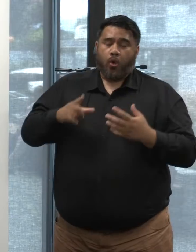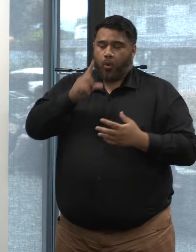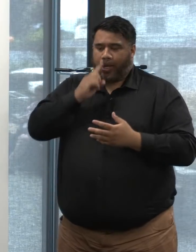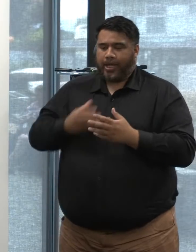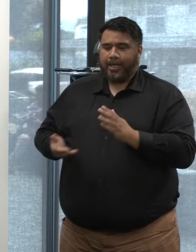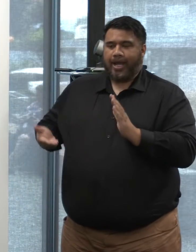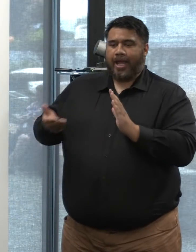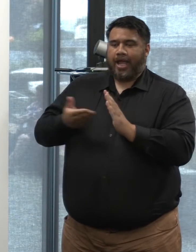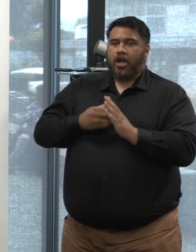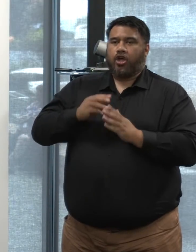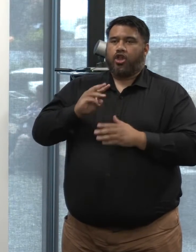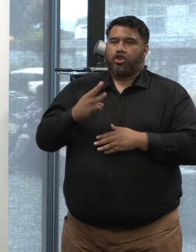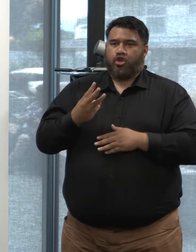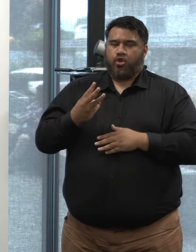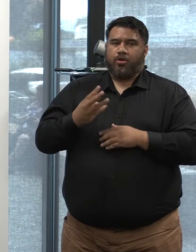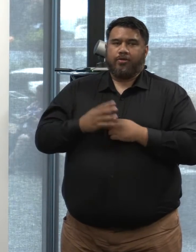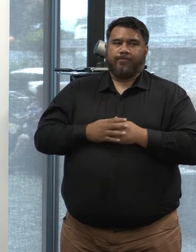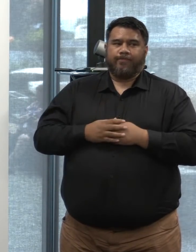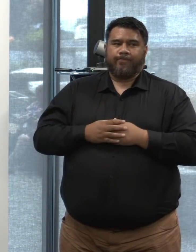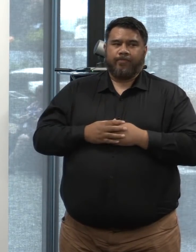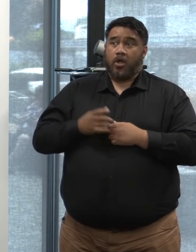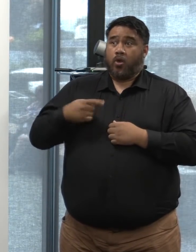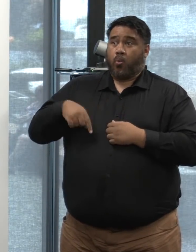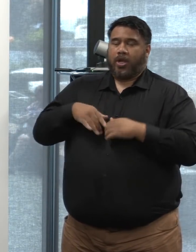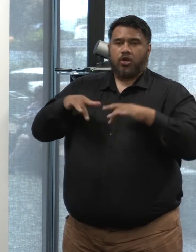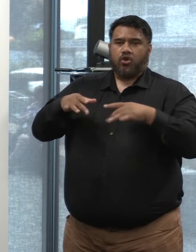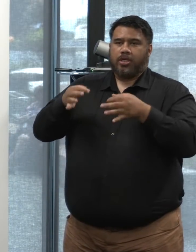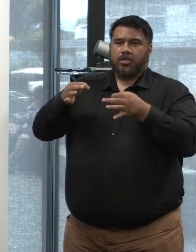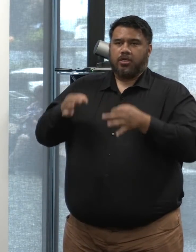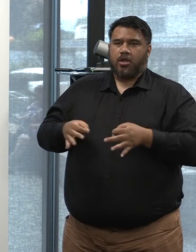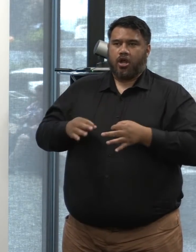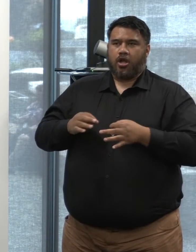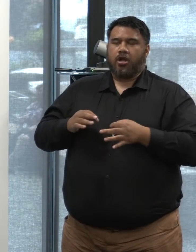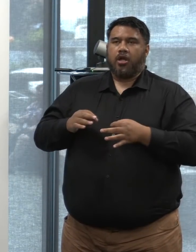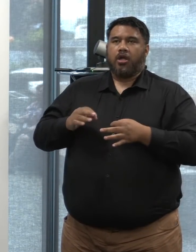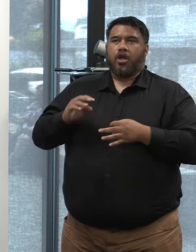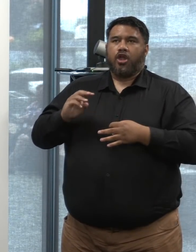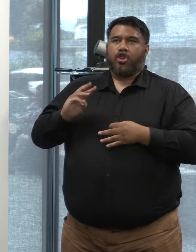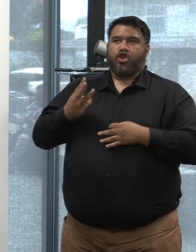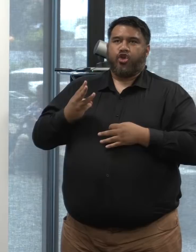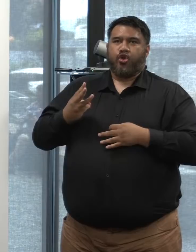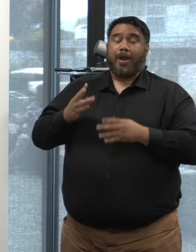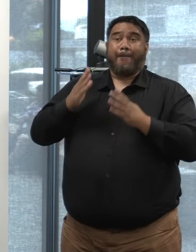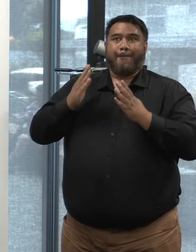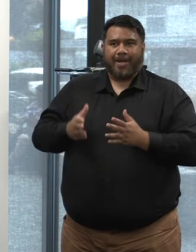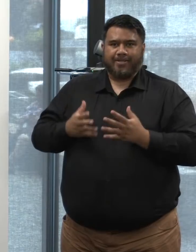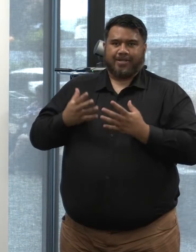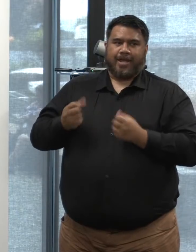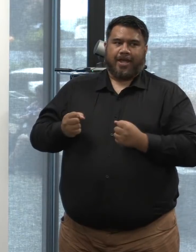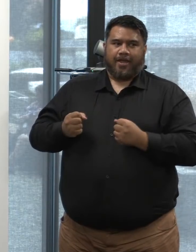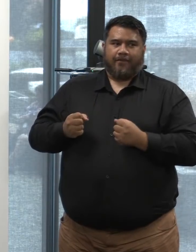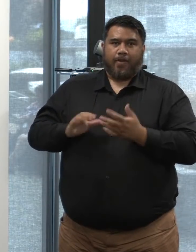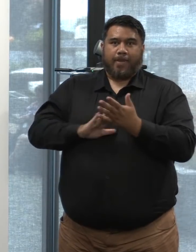2 doses so we could then make decisions about whether or not to roll it over was introduced